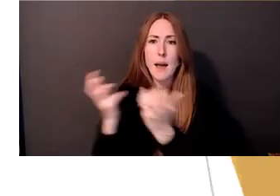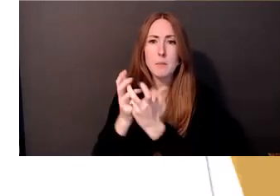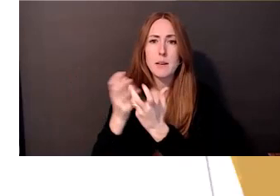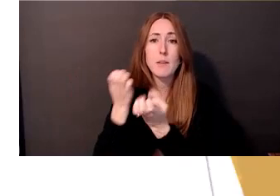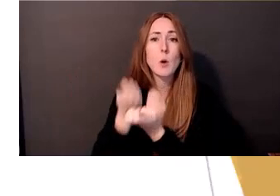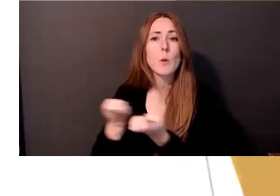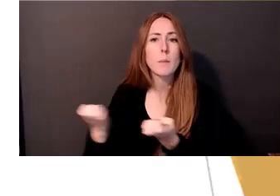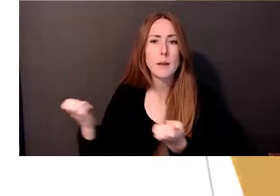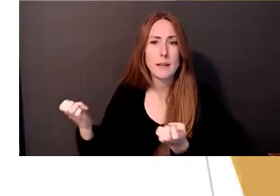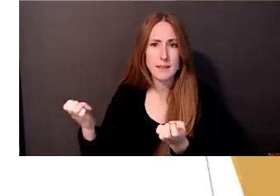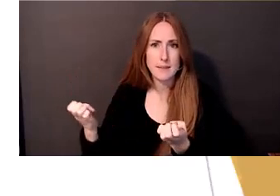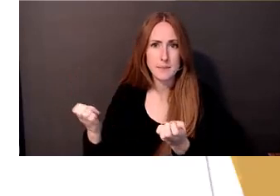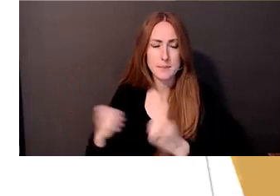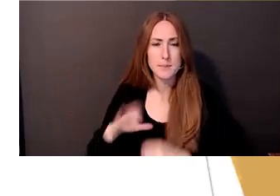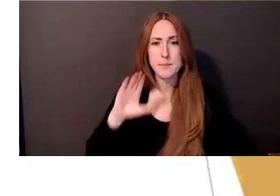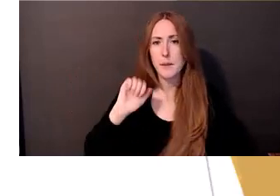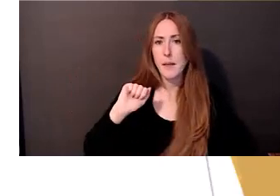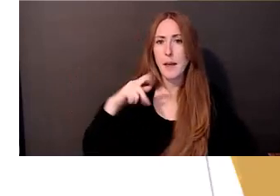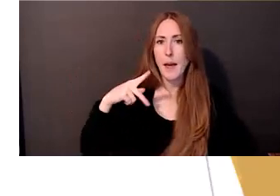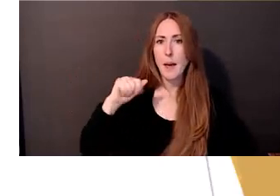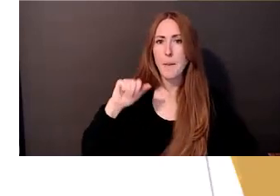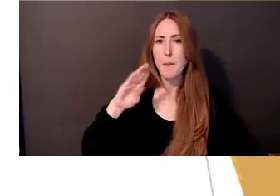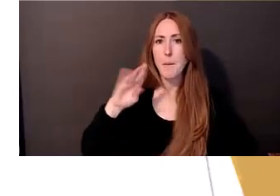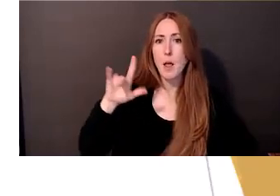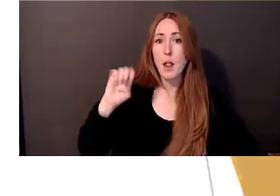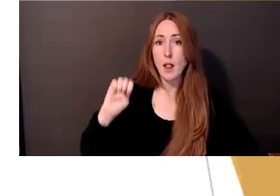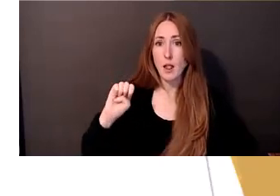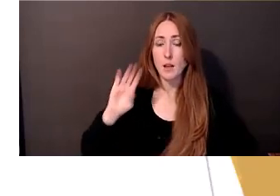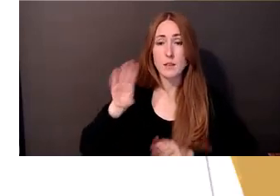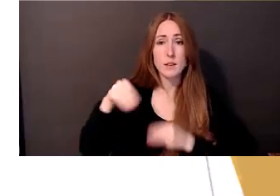CAPABLE is delivered by an interprofessional team that